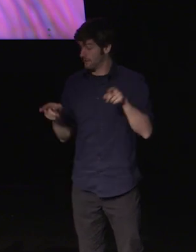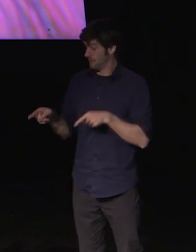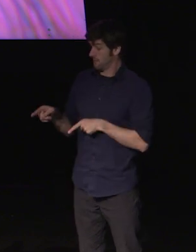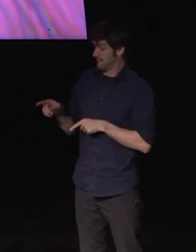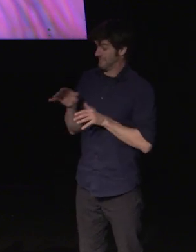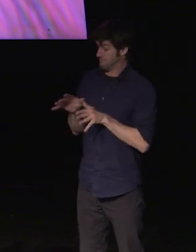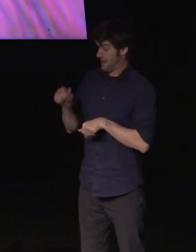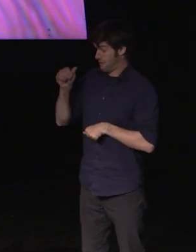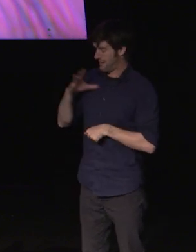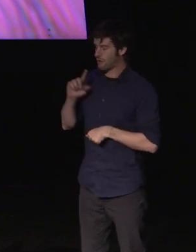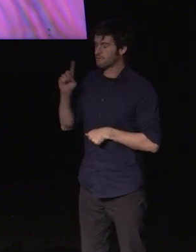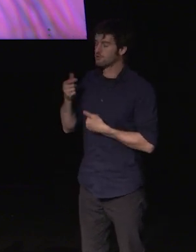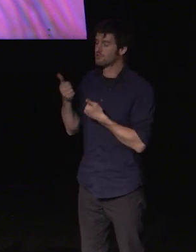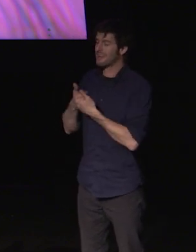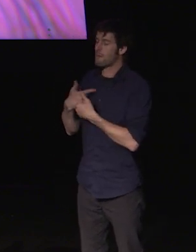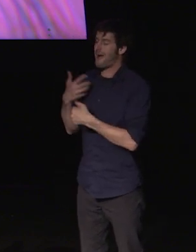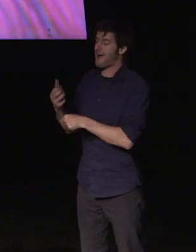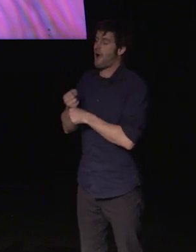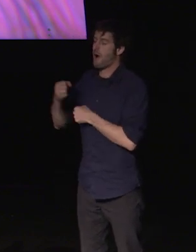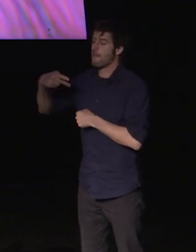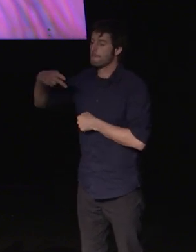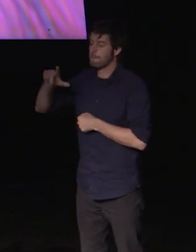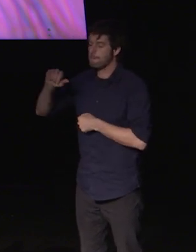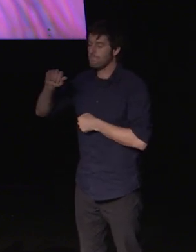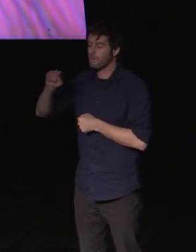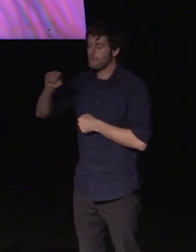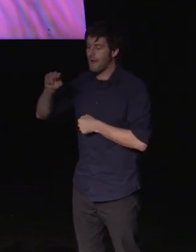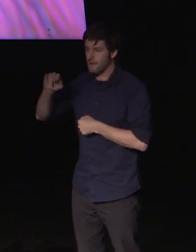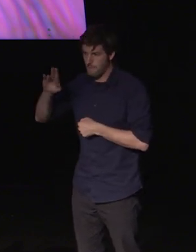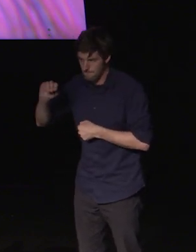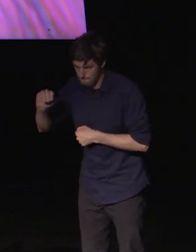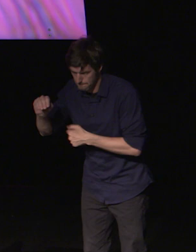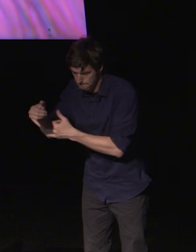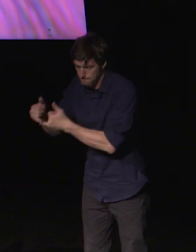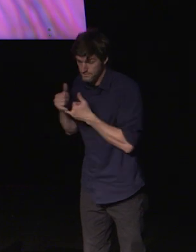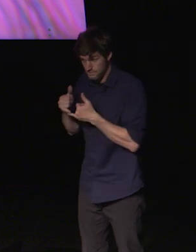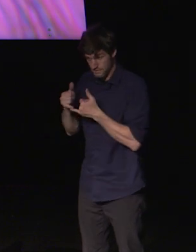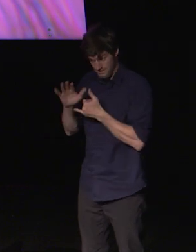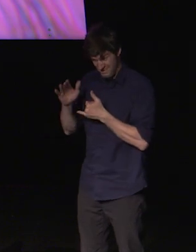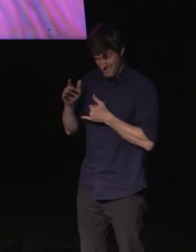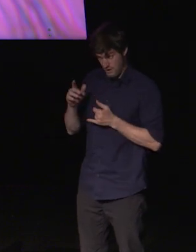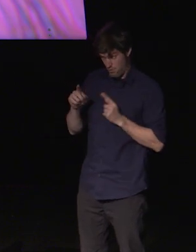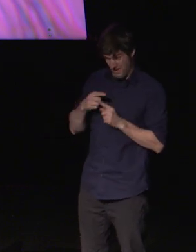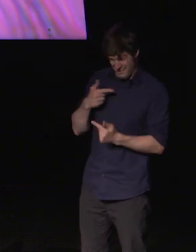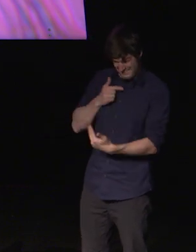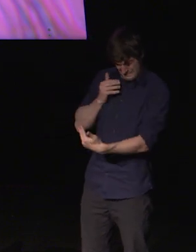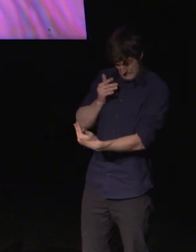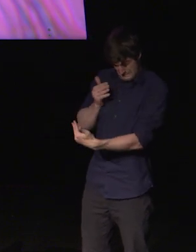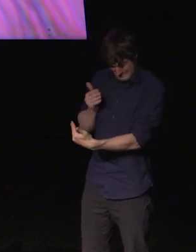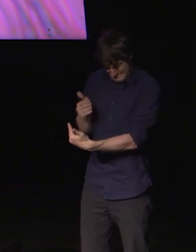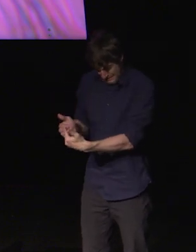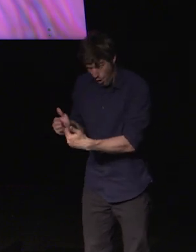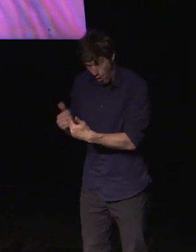And when I realized that that was going to be the case for me, I had three trophies left at the end but I was already at the end game